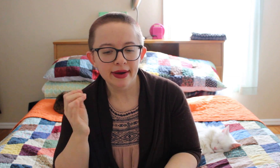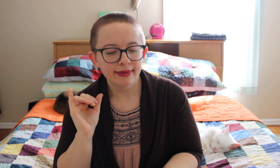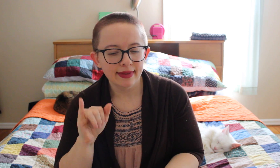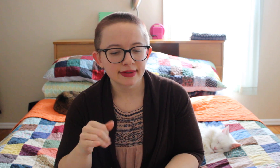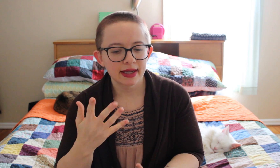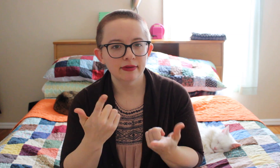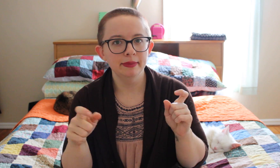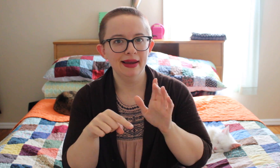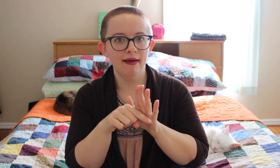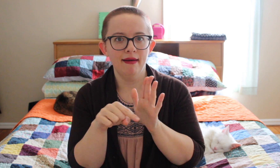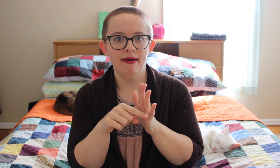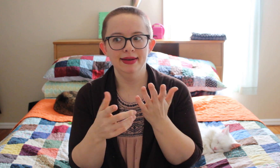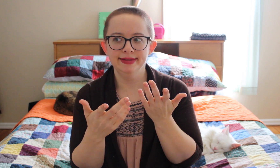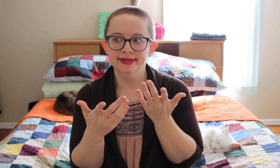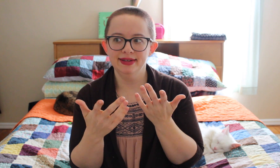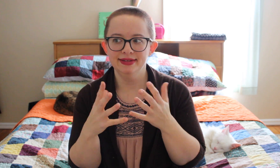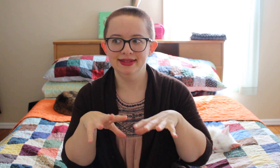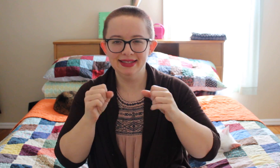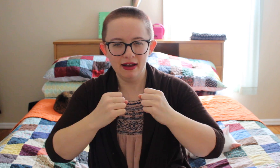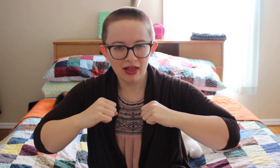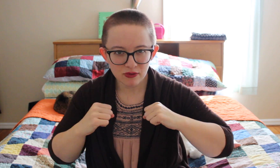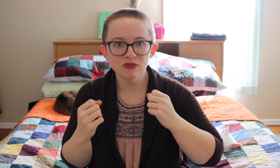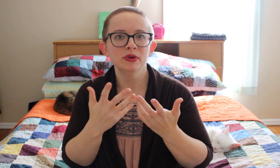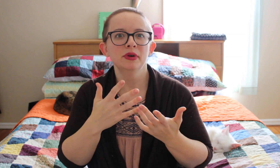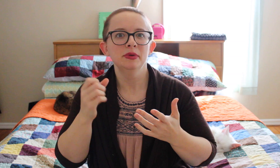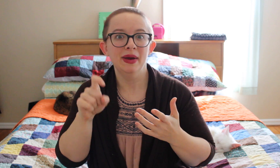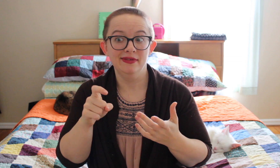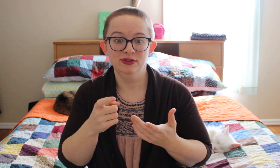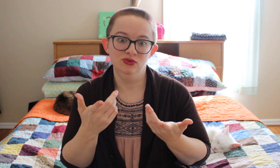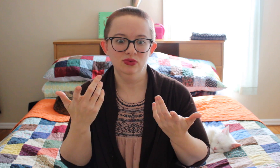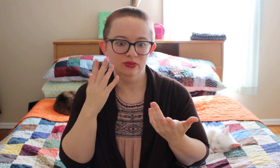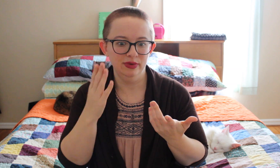So I think that's kind of a con in the sense of it just takes a lot of room.